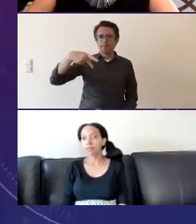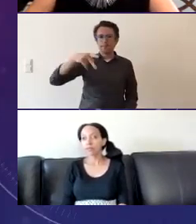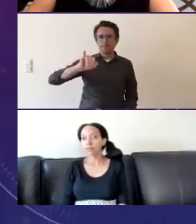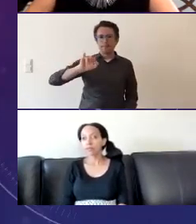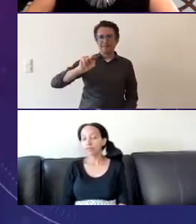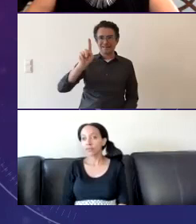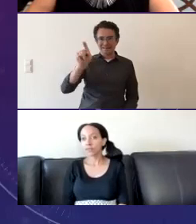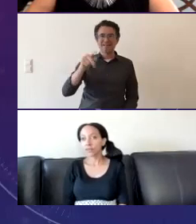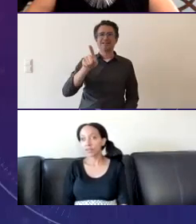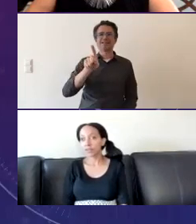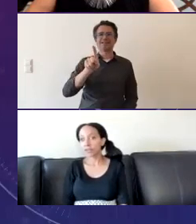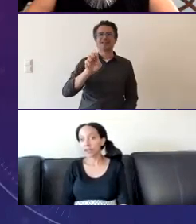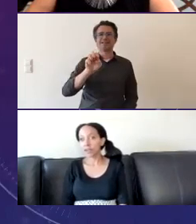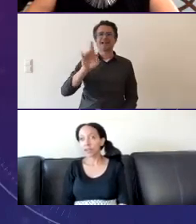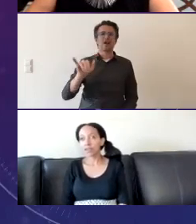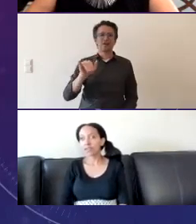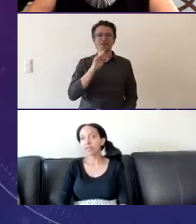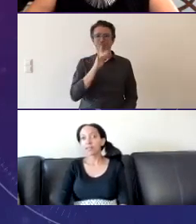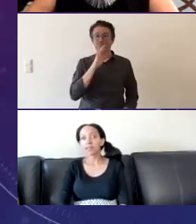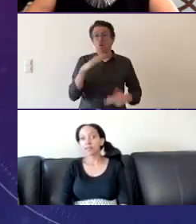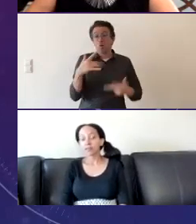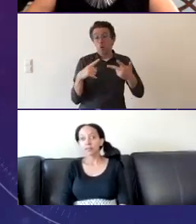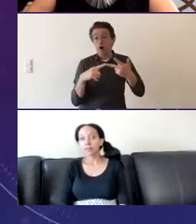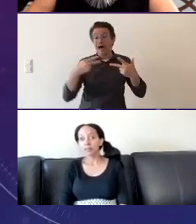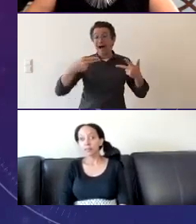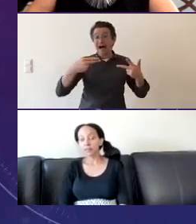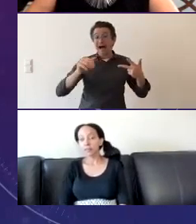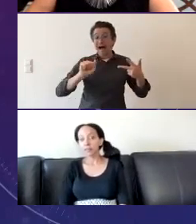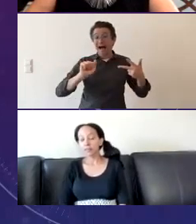closed captioning so if you look at the bottom on the right side there's a